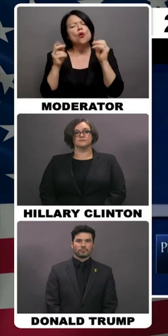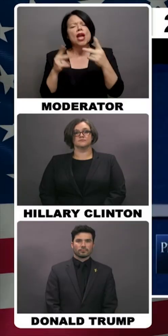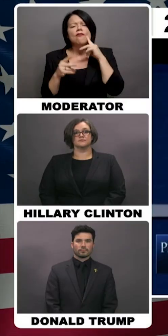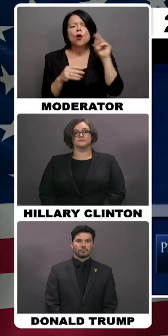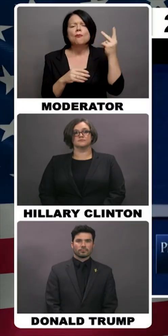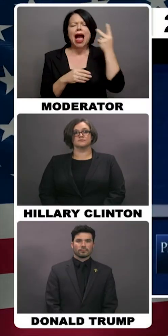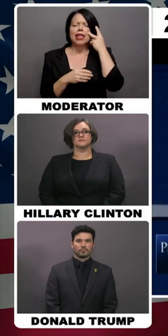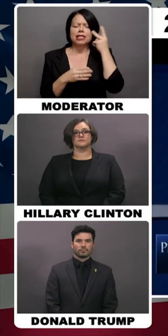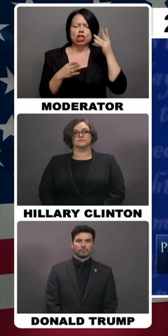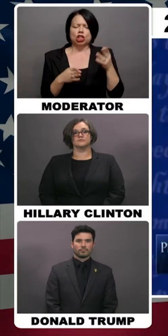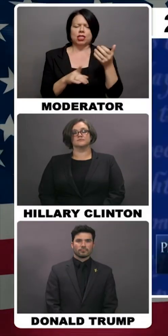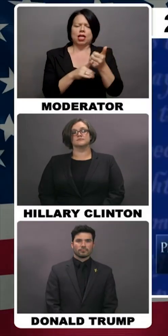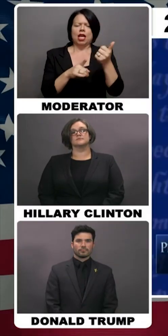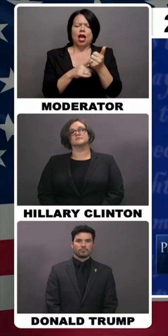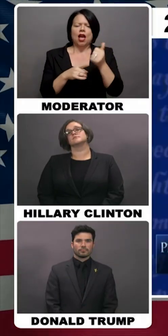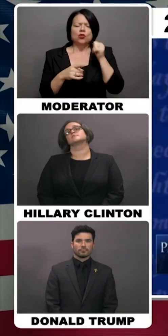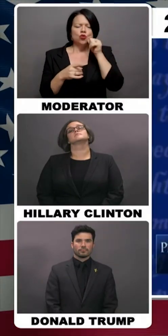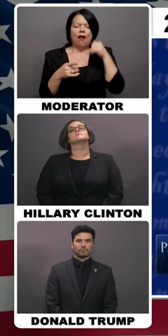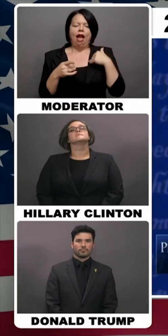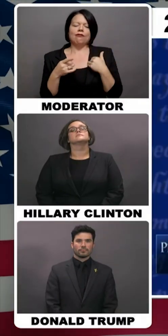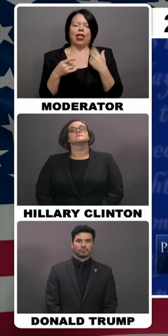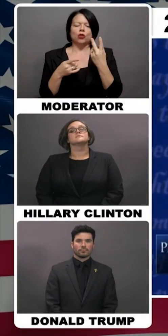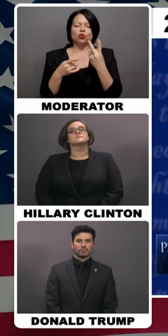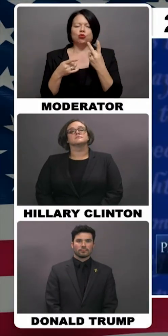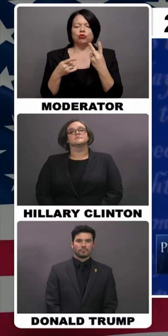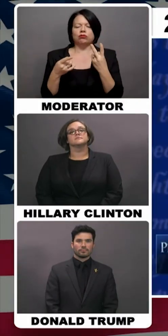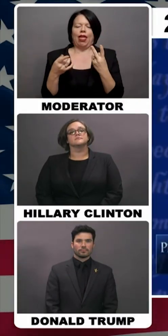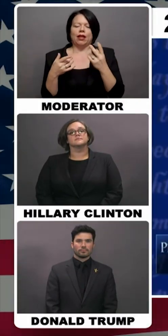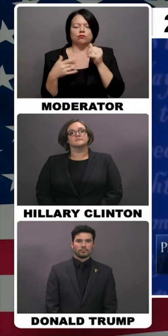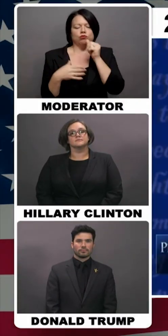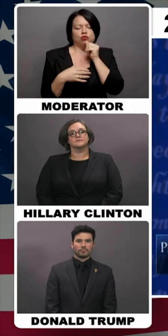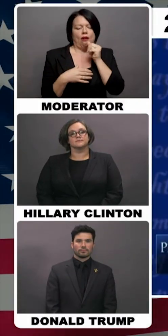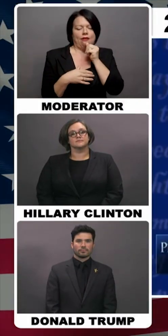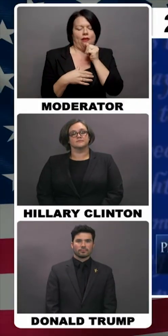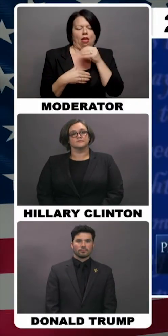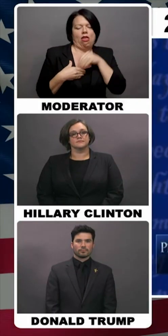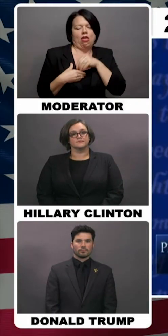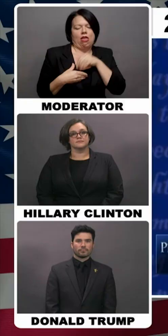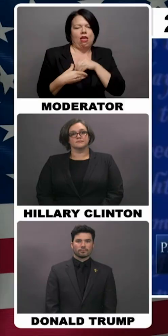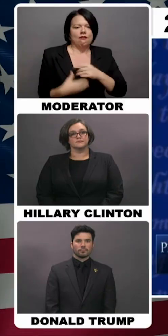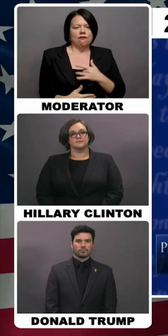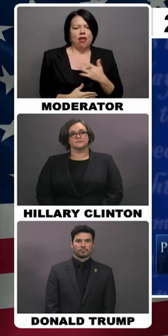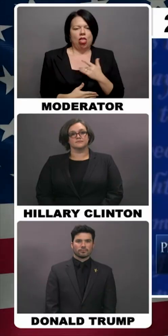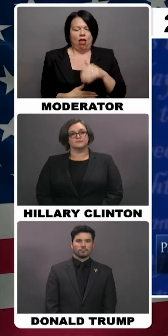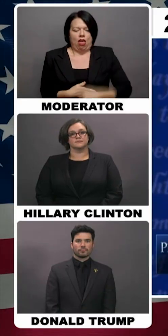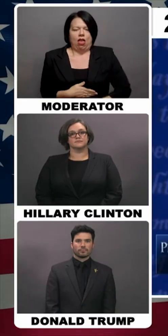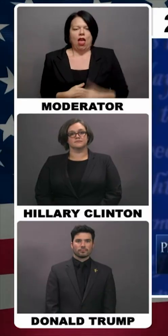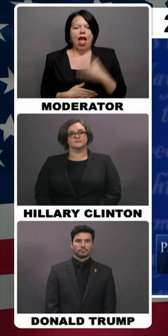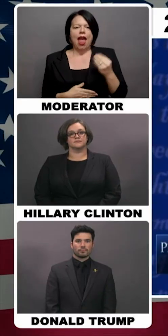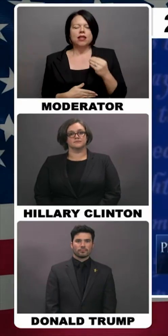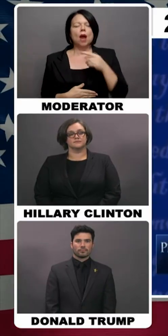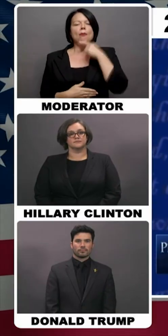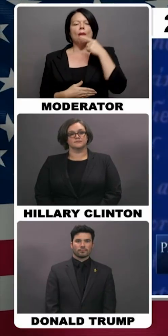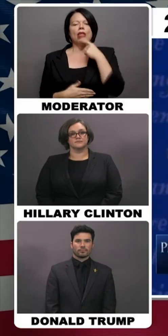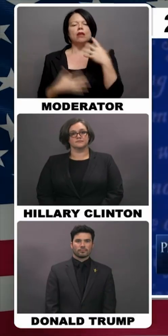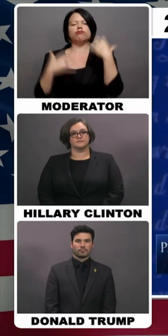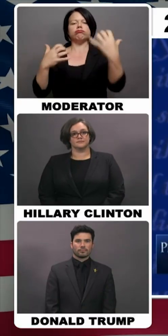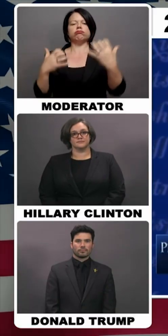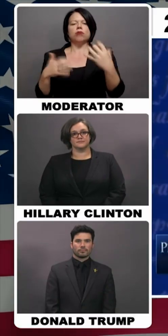Is it acceptable for a politician to have a private stance on issues? Secretary Clinton? Well, your two minutes, right?